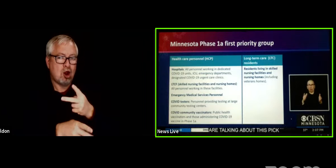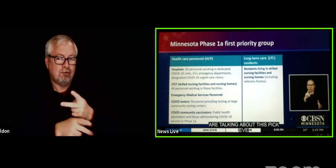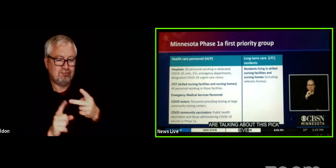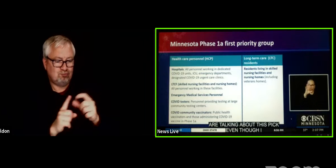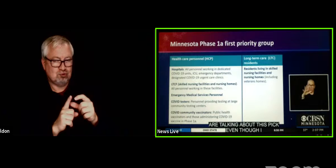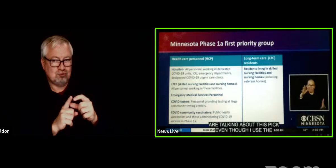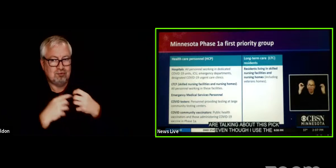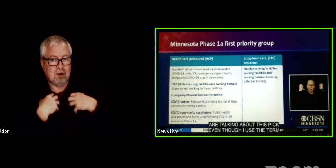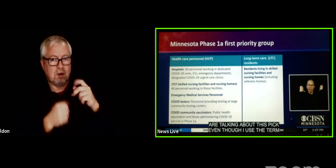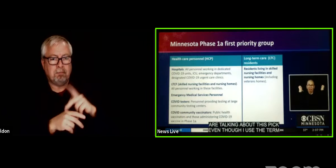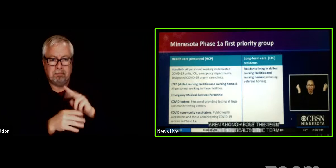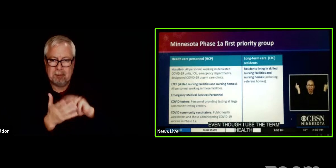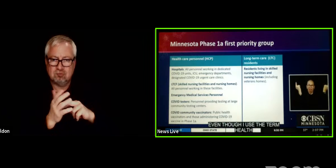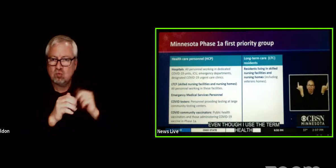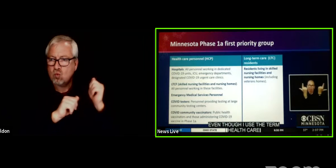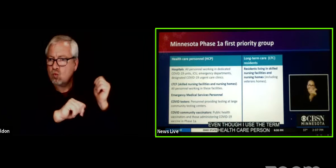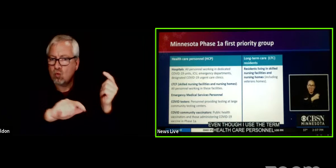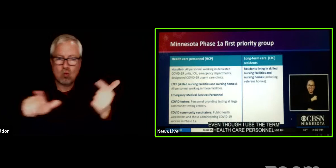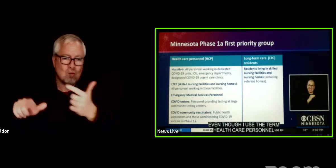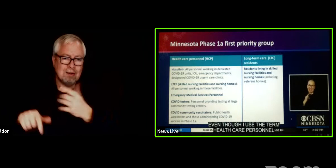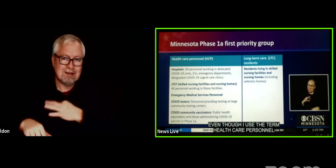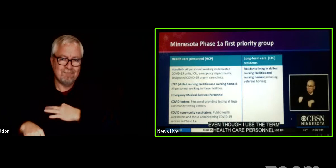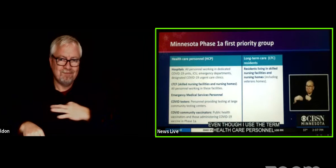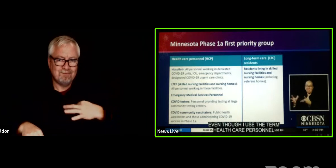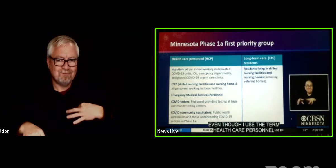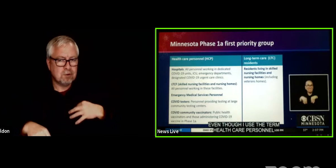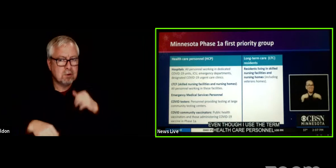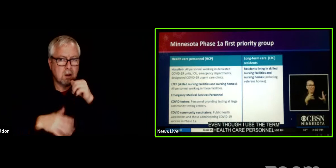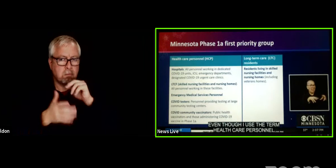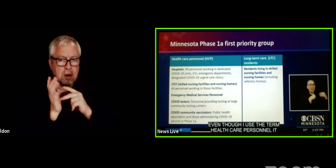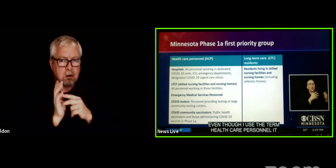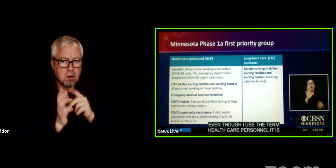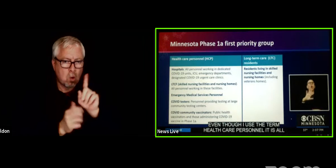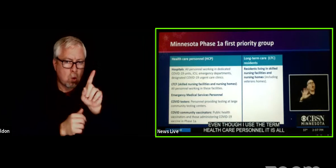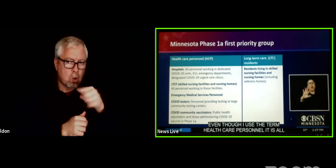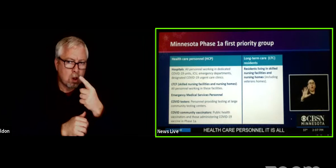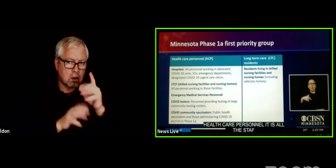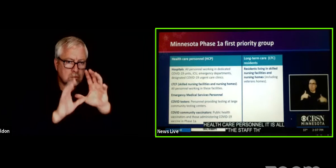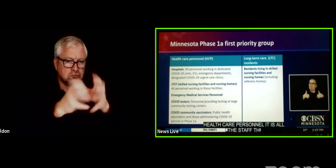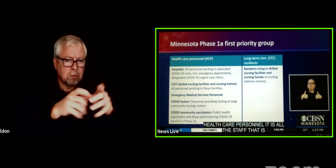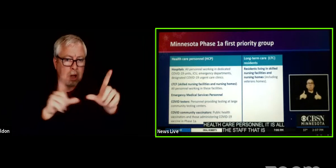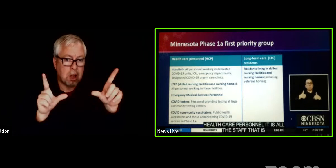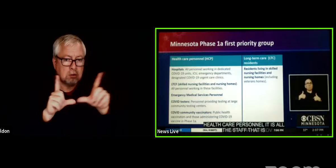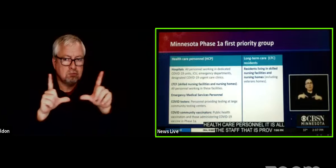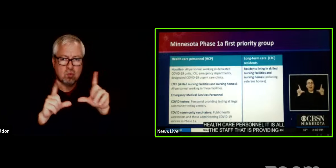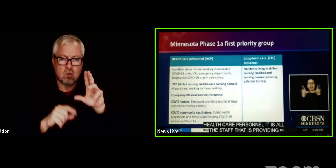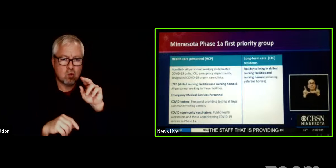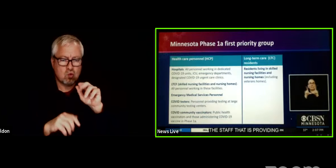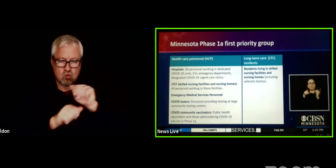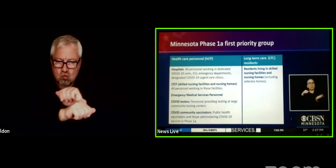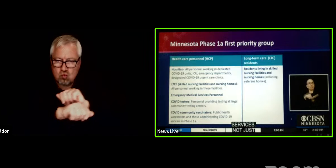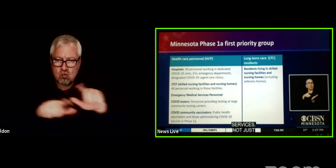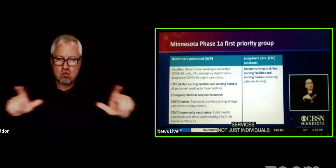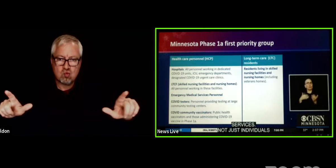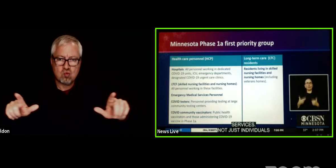IT'S NOT JUST INDIVIDUALS WHO HAVE LICENSES. IT'S THE DIETARY AIDES, THE HOUSEKEEPING, IT'S ALL THE